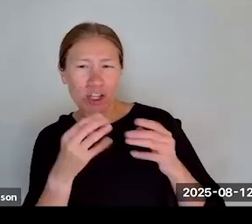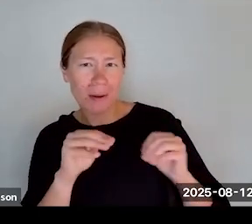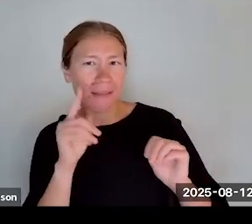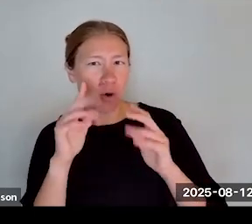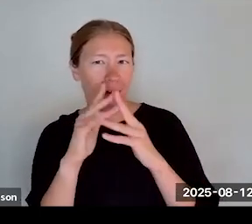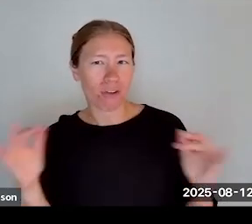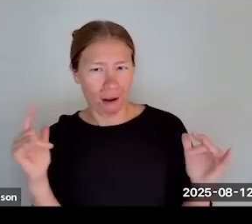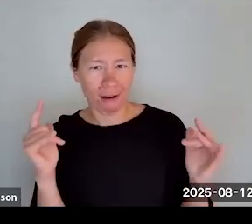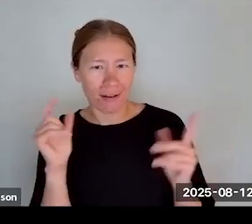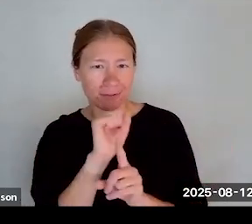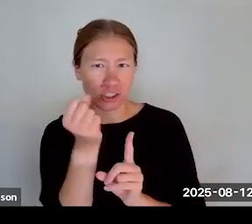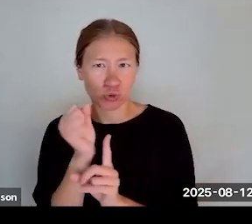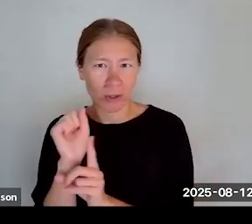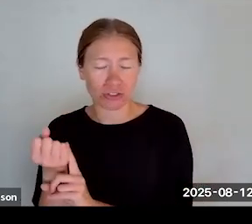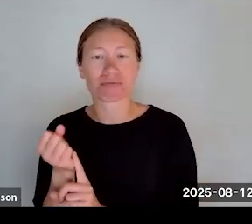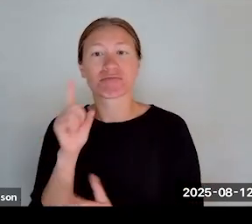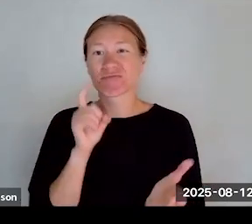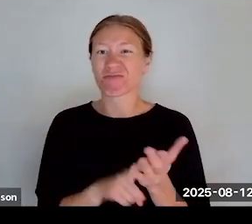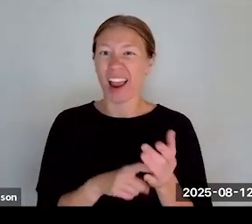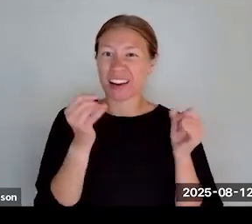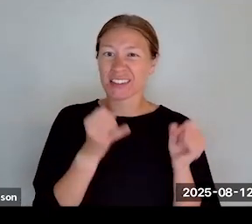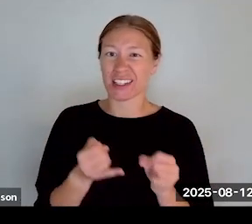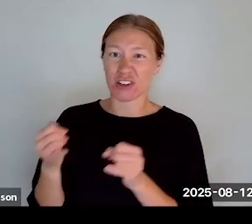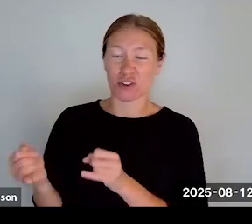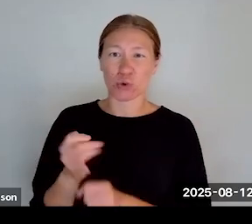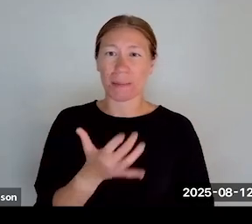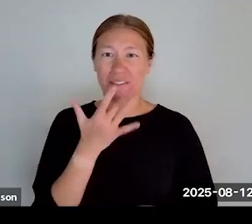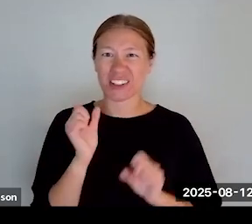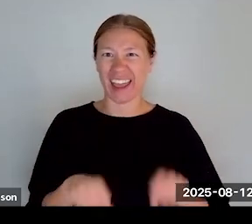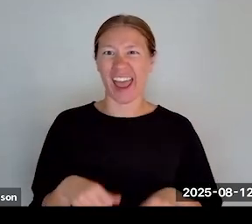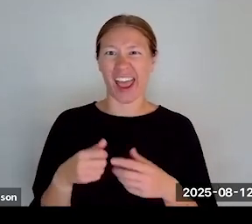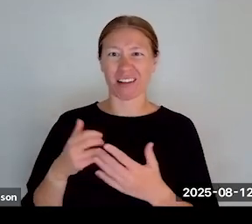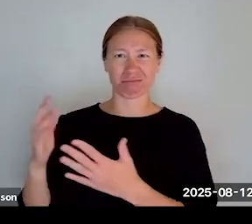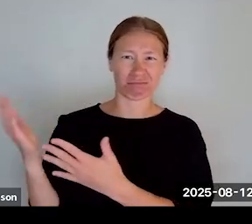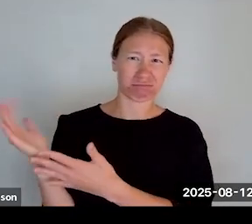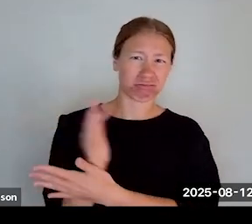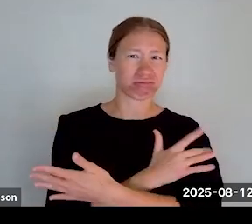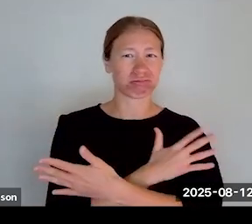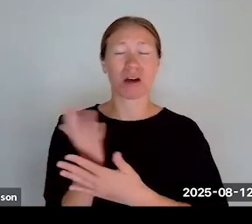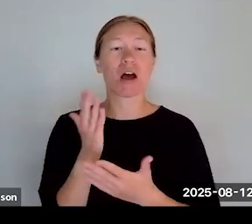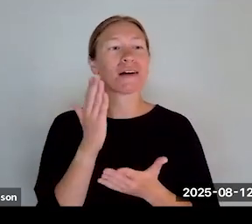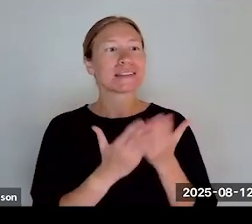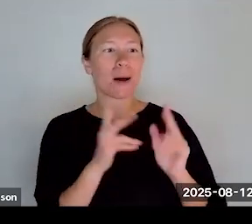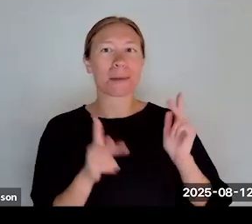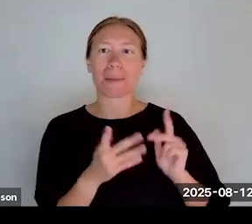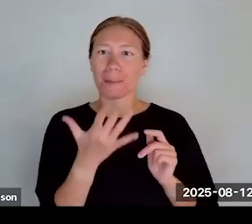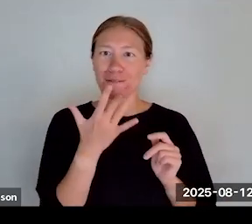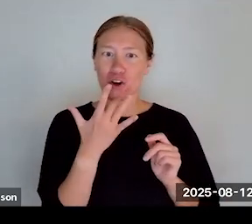Recognize that the individual preferences can vary widely. Some people enjoy engaging in small talk to start their day with greetings,